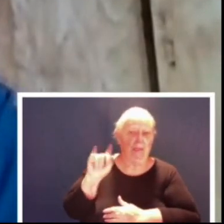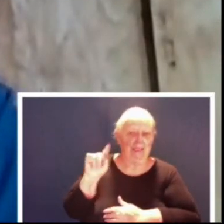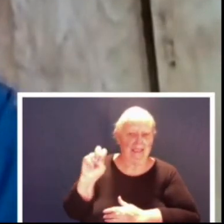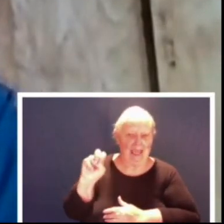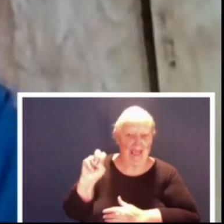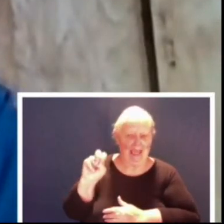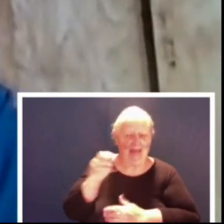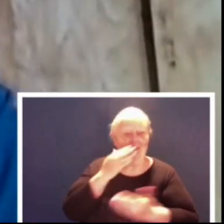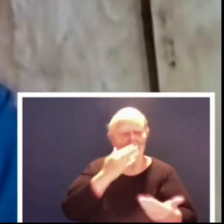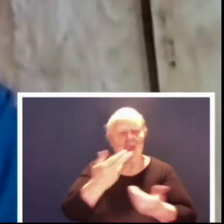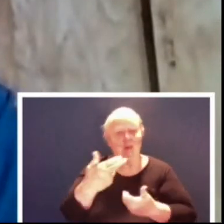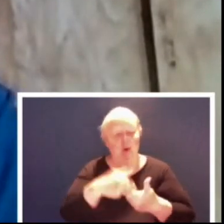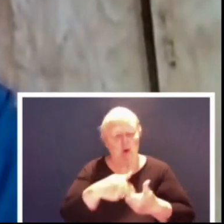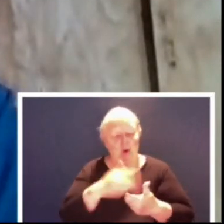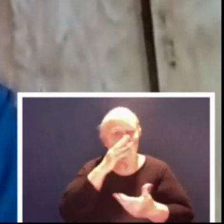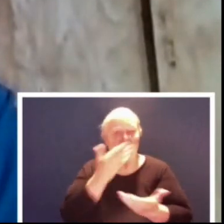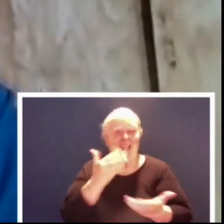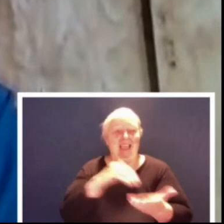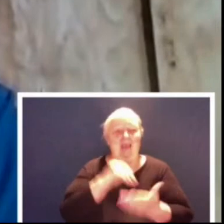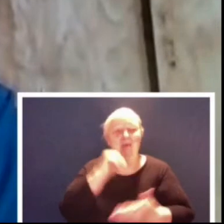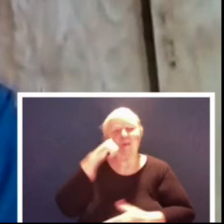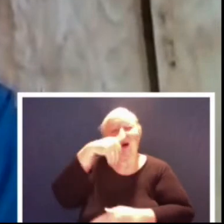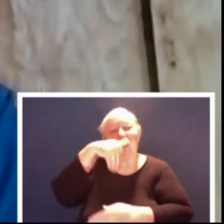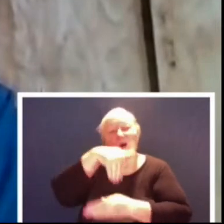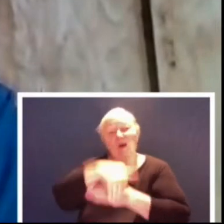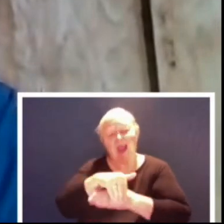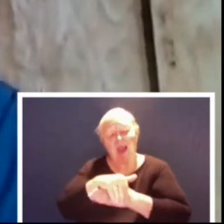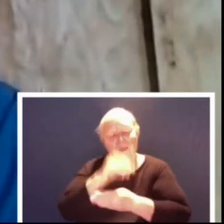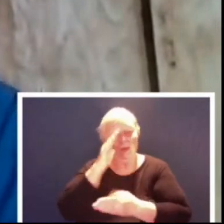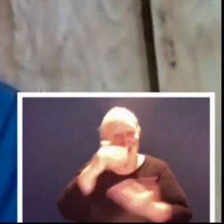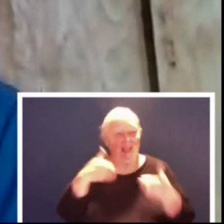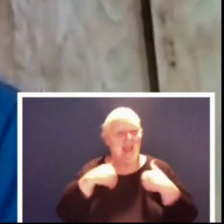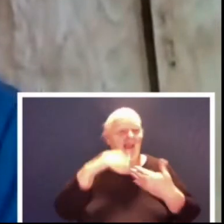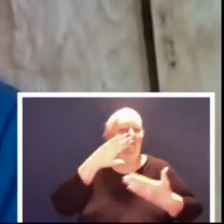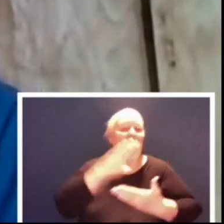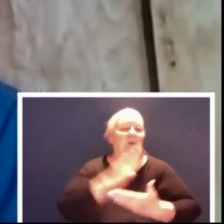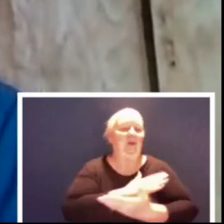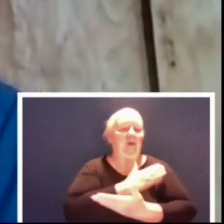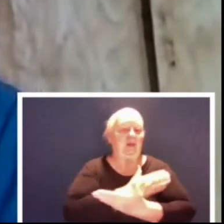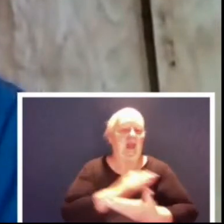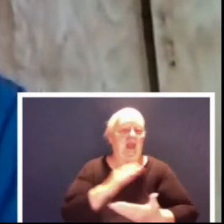tomorrow evening for an evening of music with Andre Feriante.